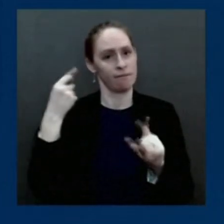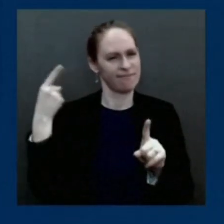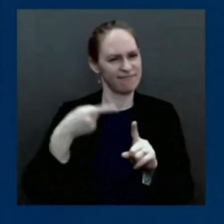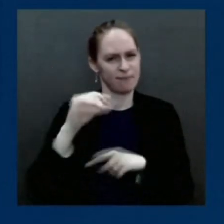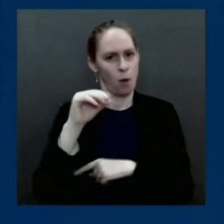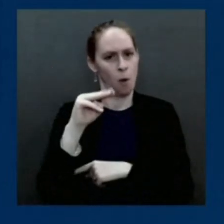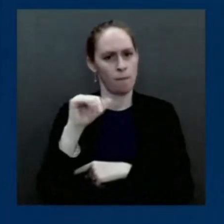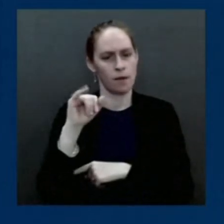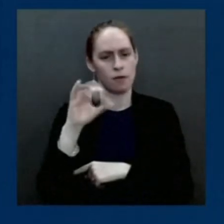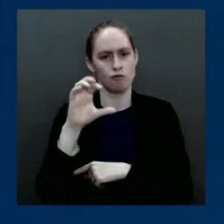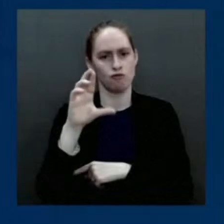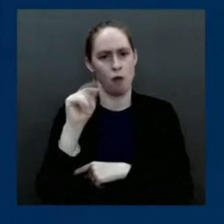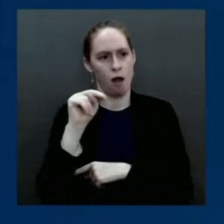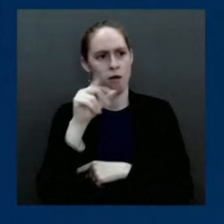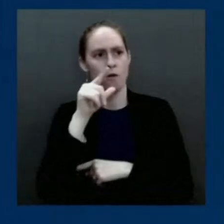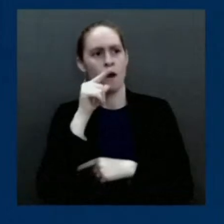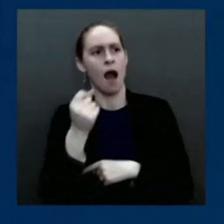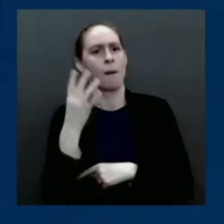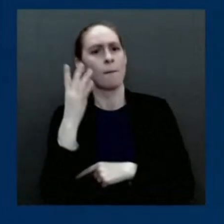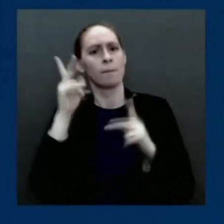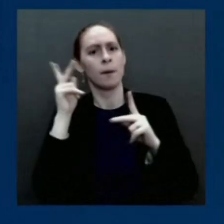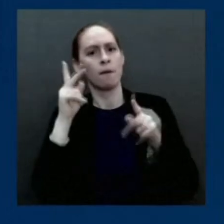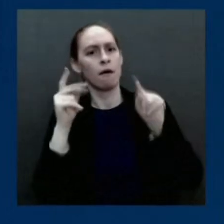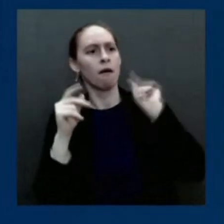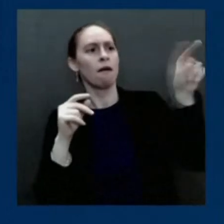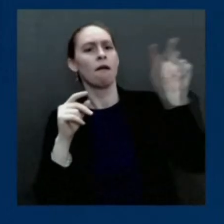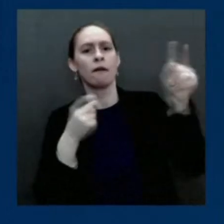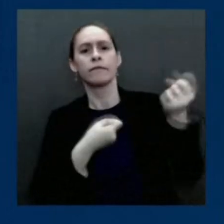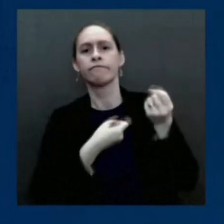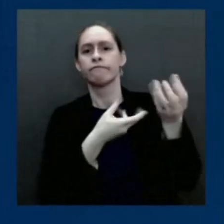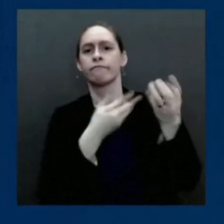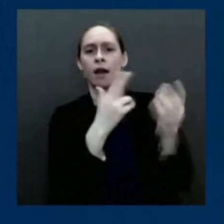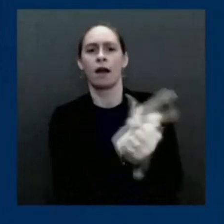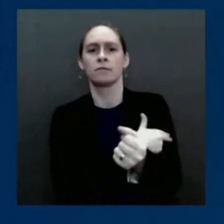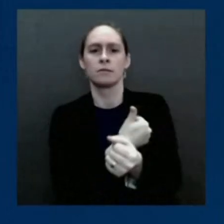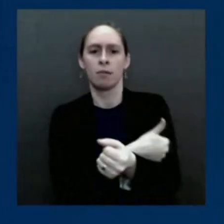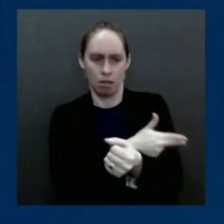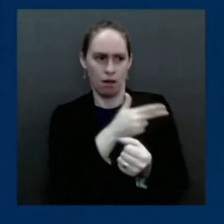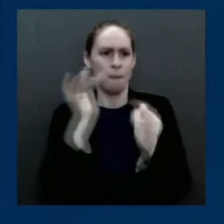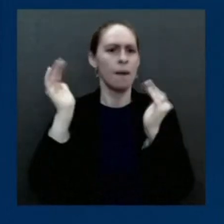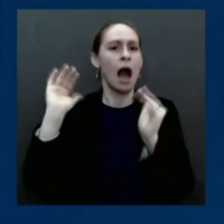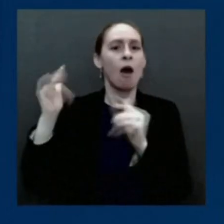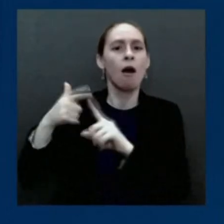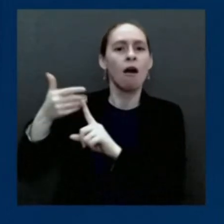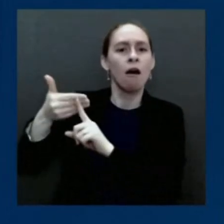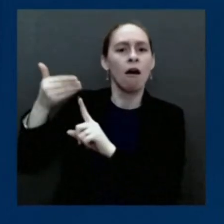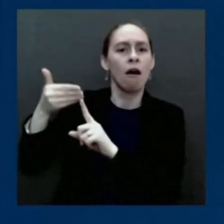IS VERY SIMILAR. COVID-19 FROM THE OMICRON WAVE